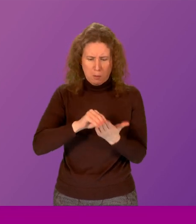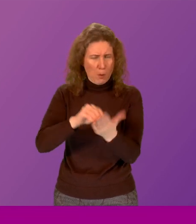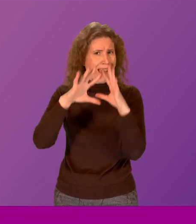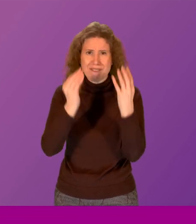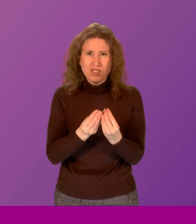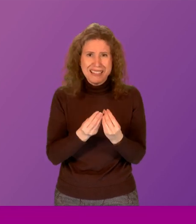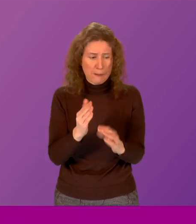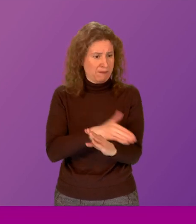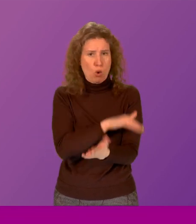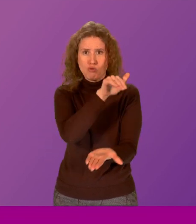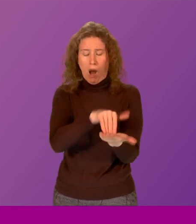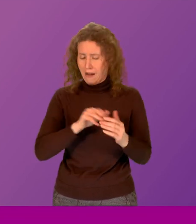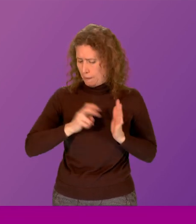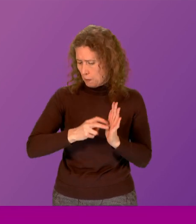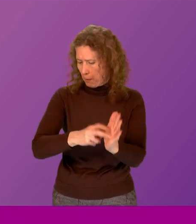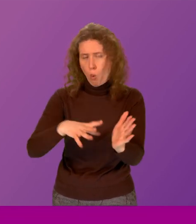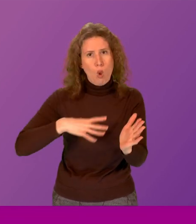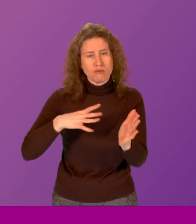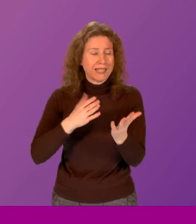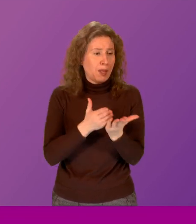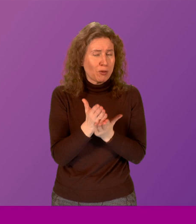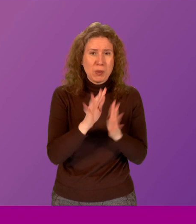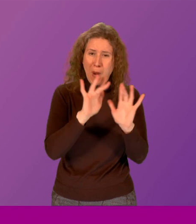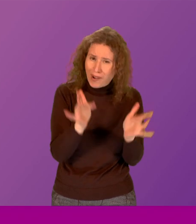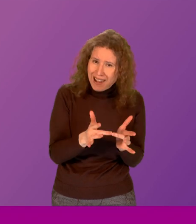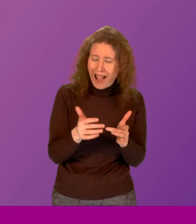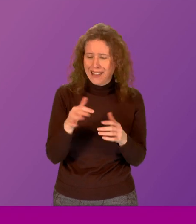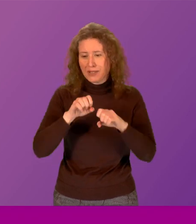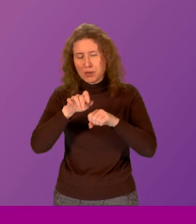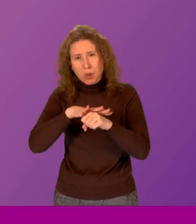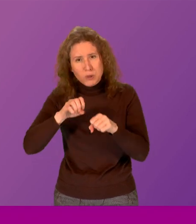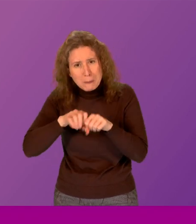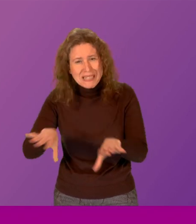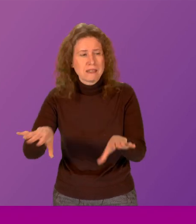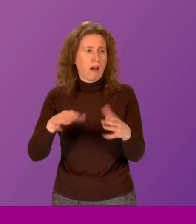arriving at their destination by using online tools, social media or travel intermediaries.